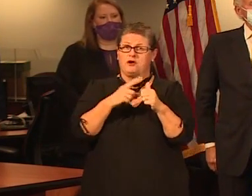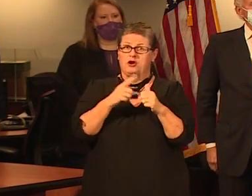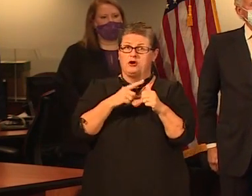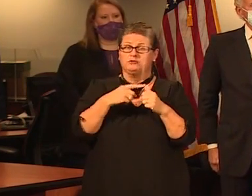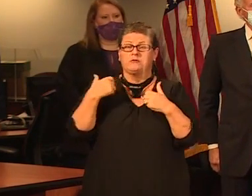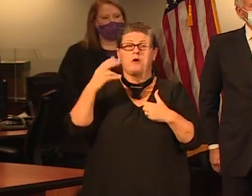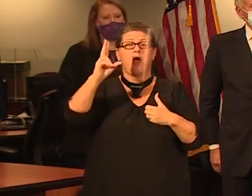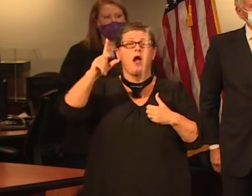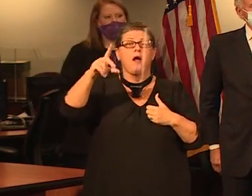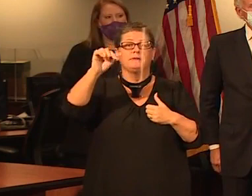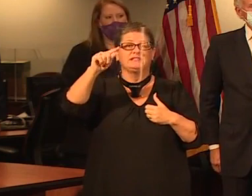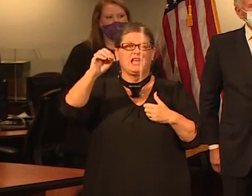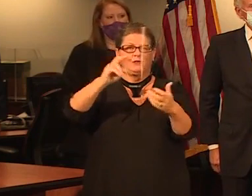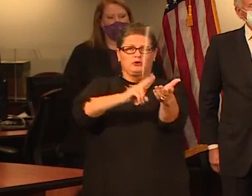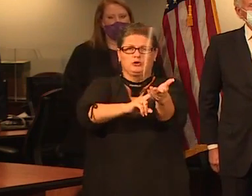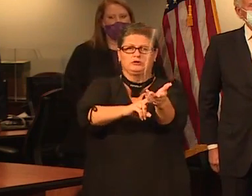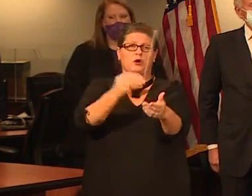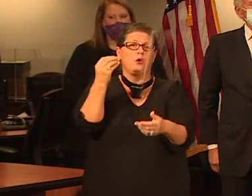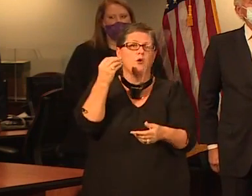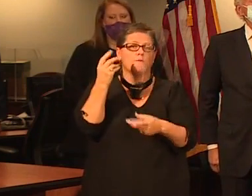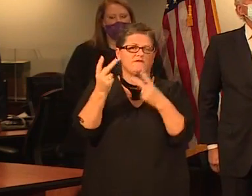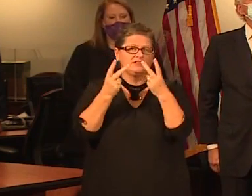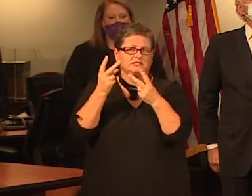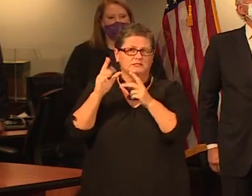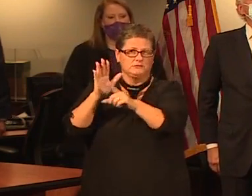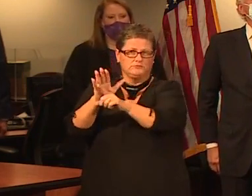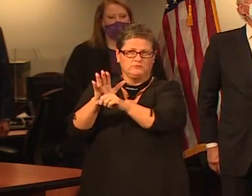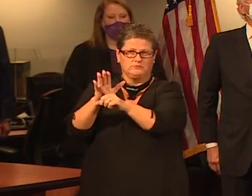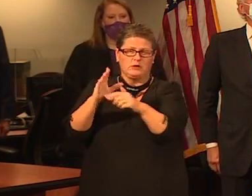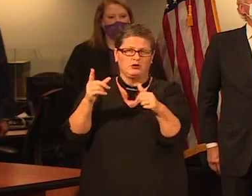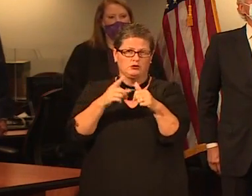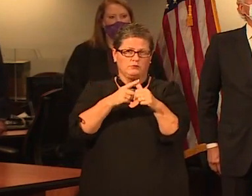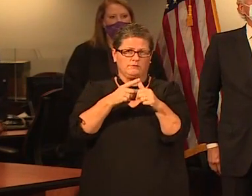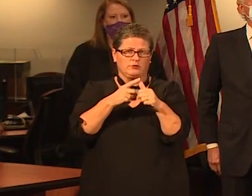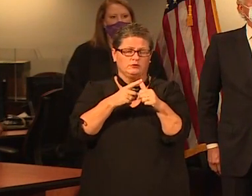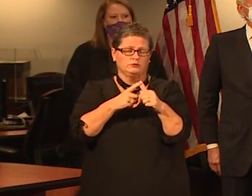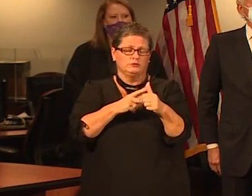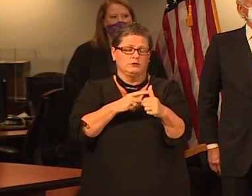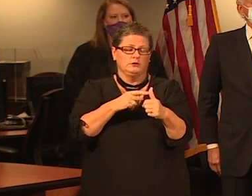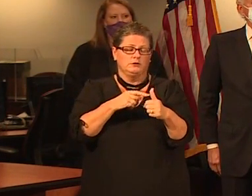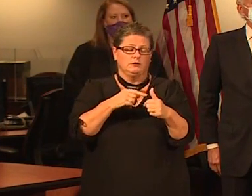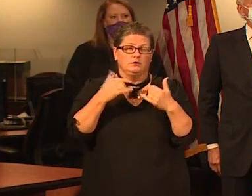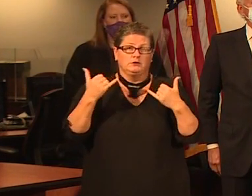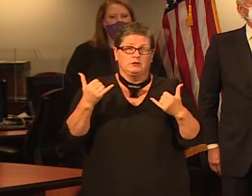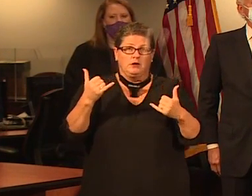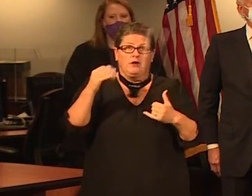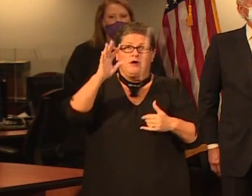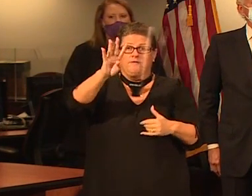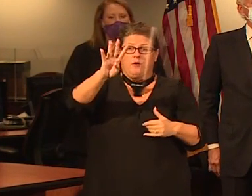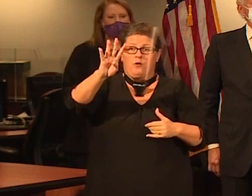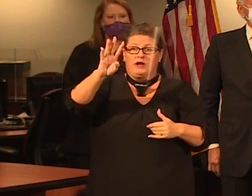FIRST, REAL QUICK, I WANTED TO GIVE AN UPDATE ON NURSING HOME VISITATION PLANS.